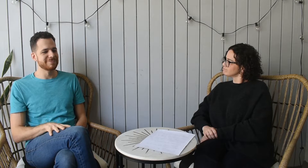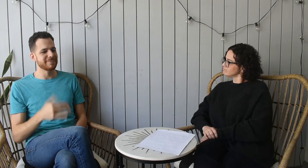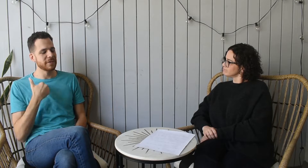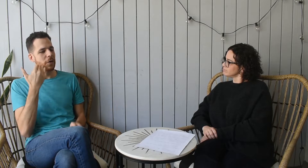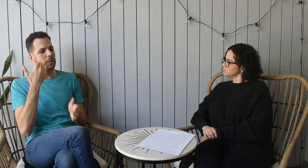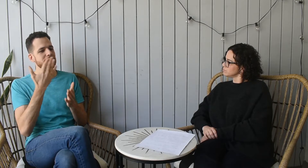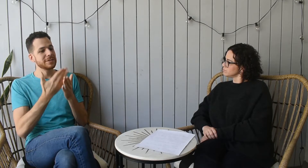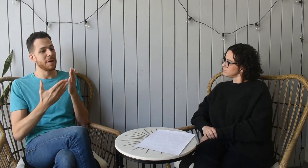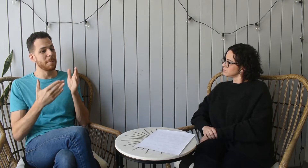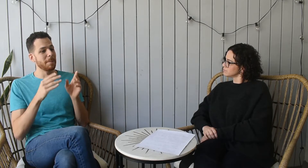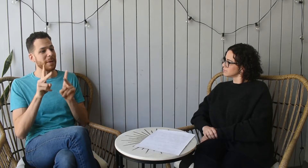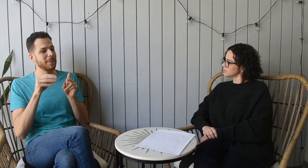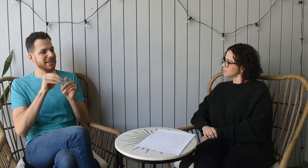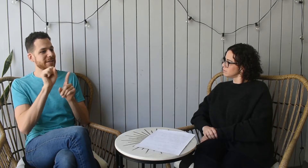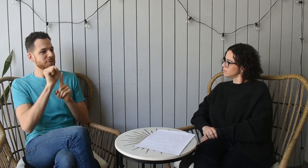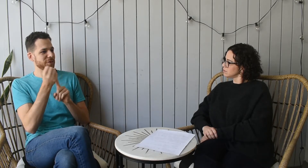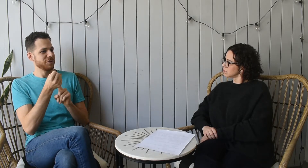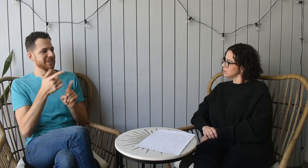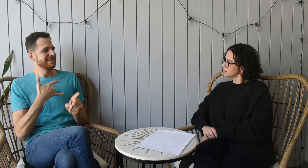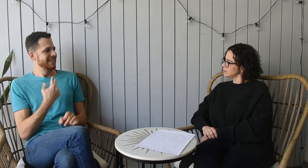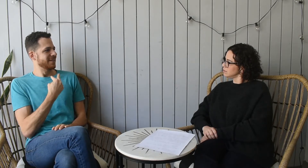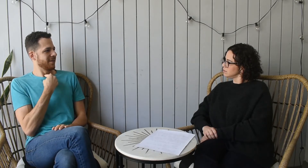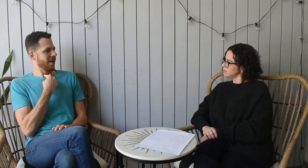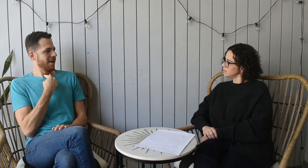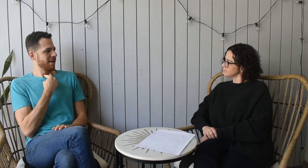There are people in situations where they feel stuck.